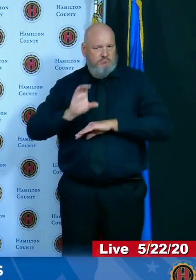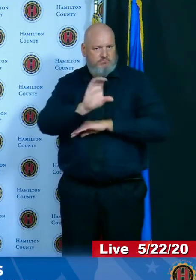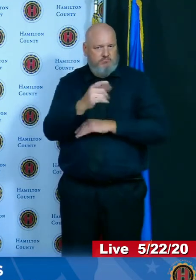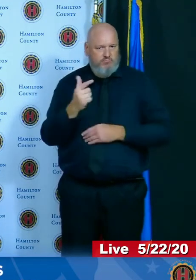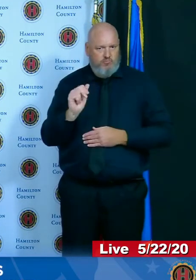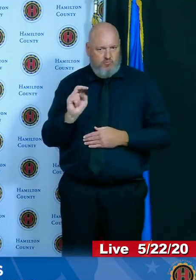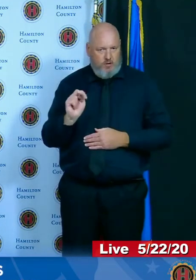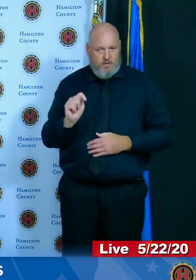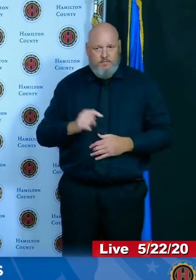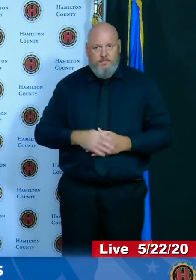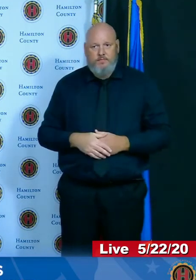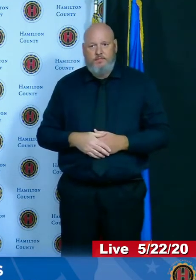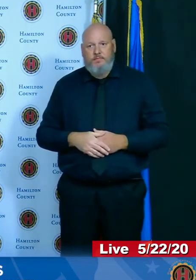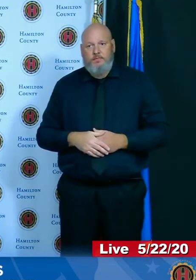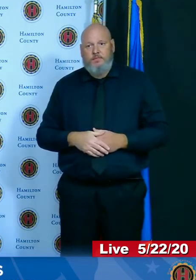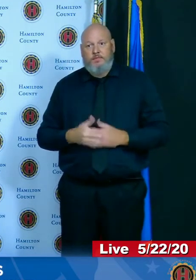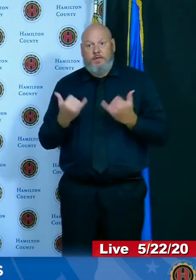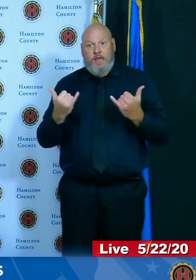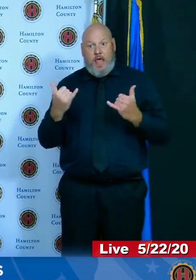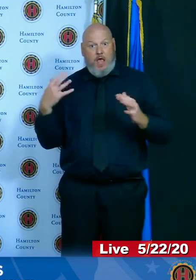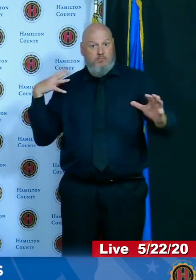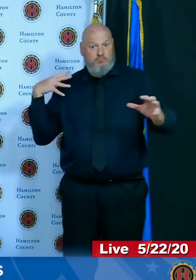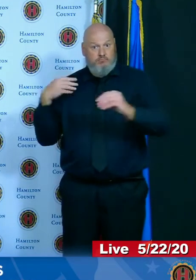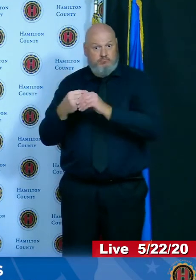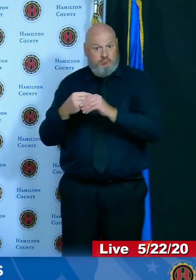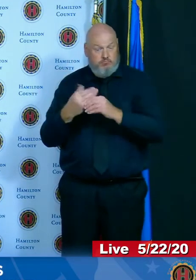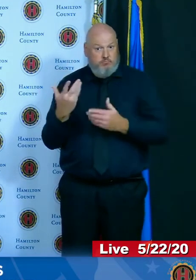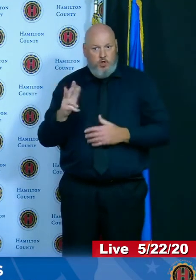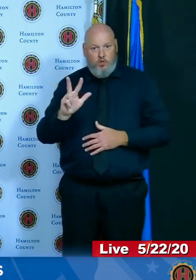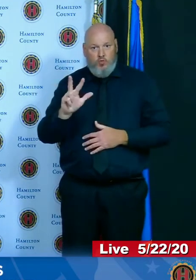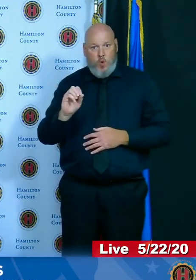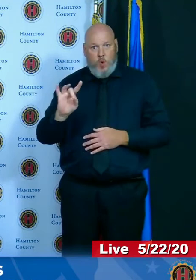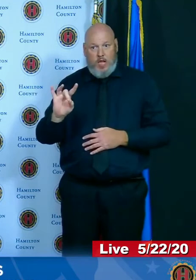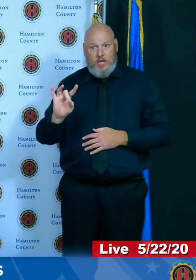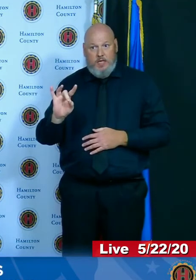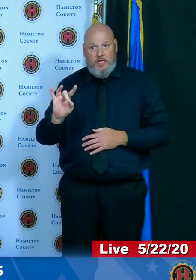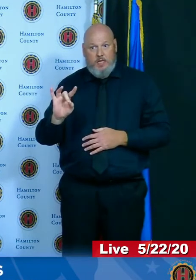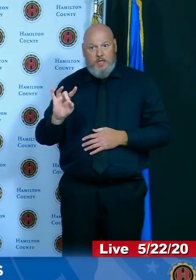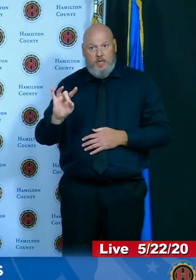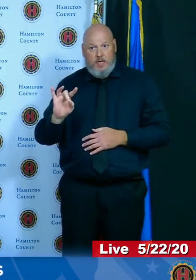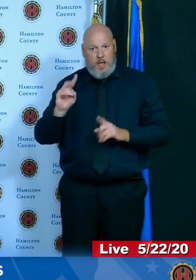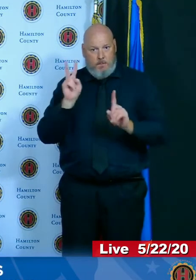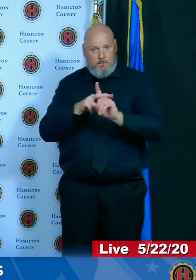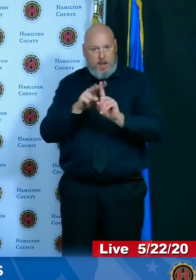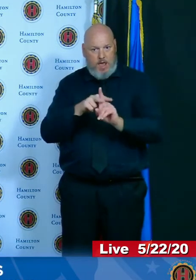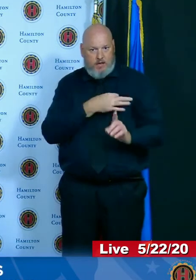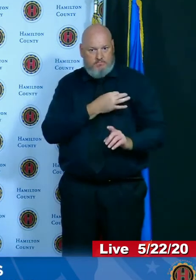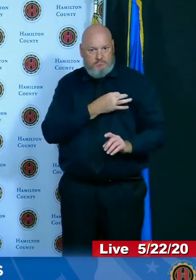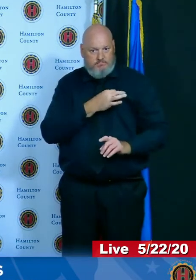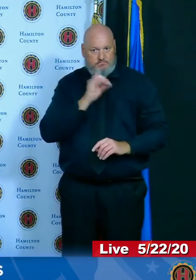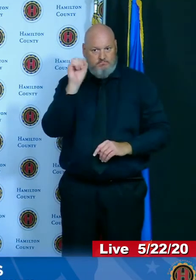completed the application ninety two are in progress and most of those businesses